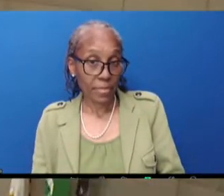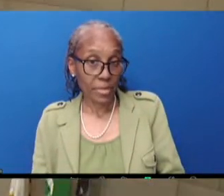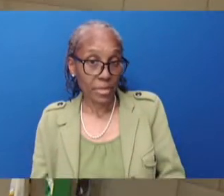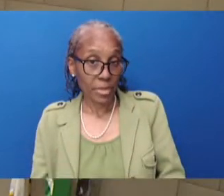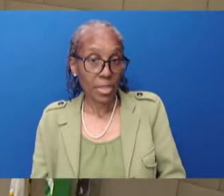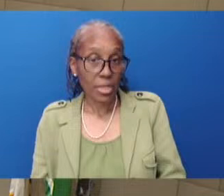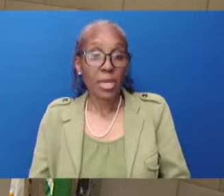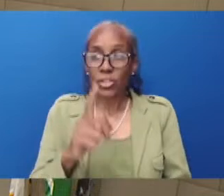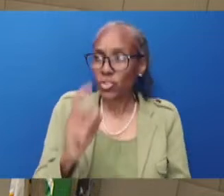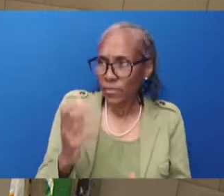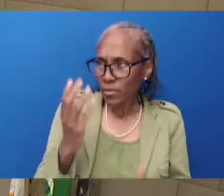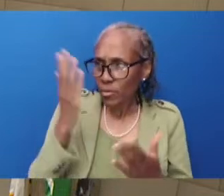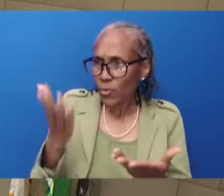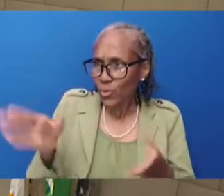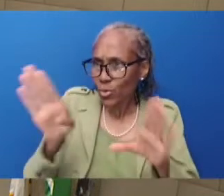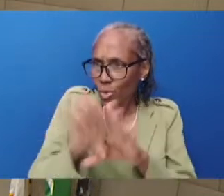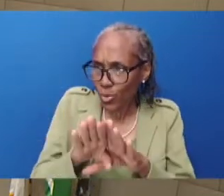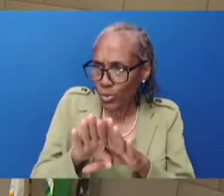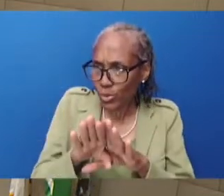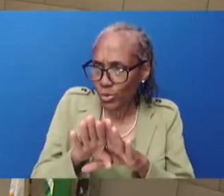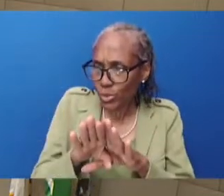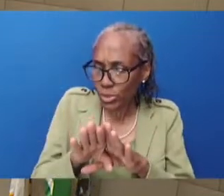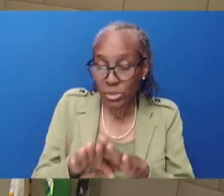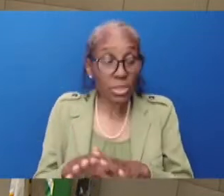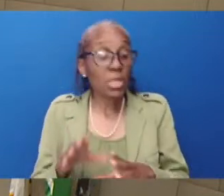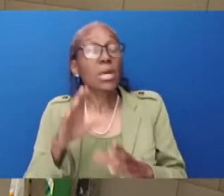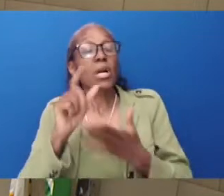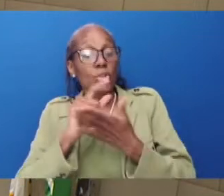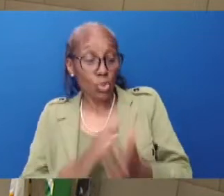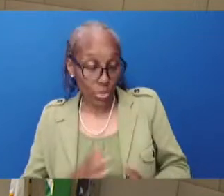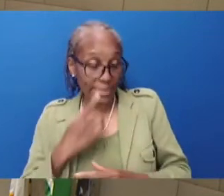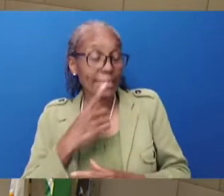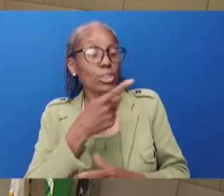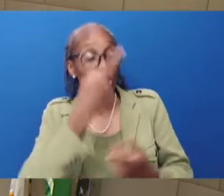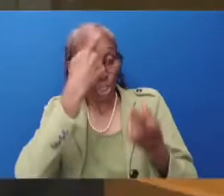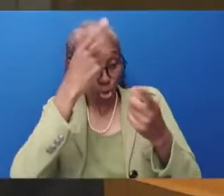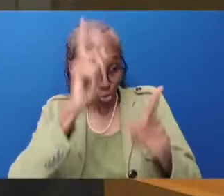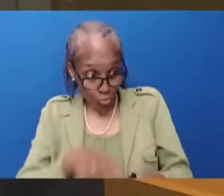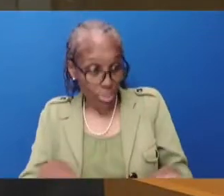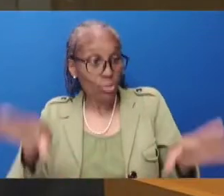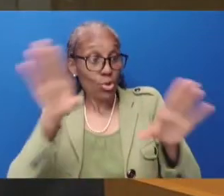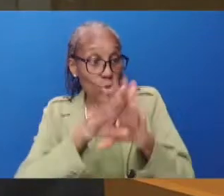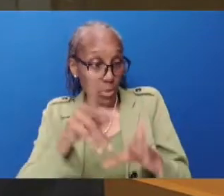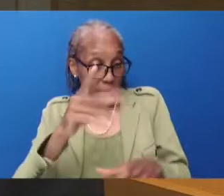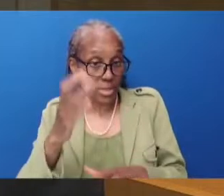COMMISSIONER POWELL?